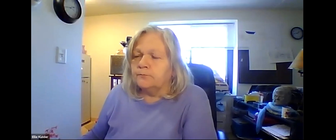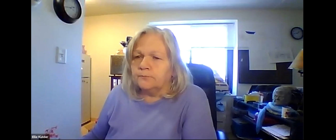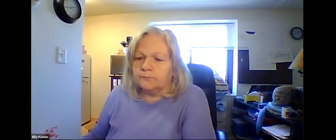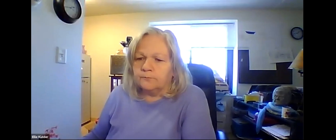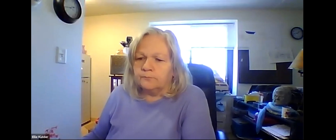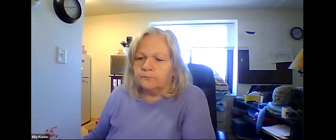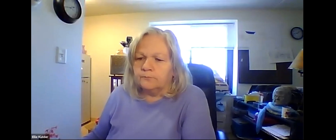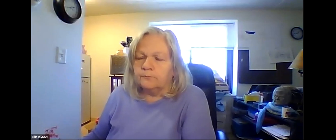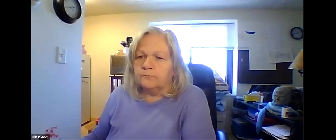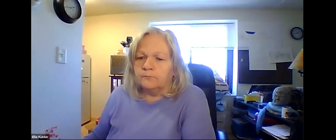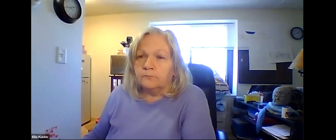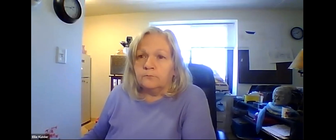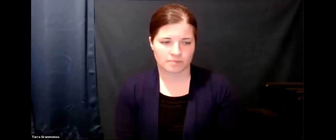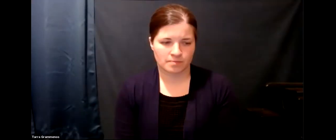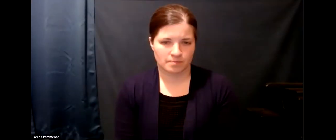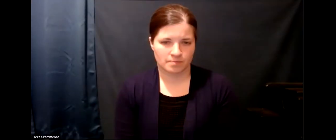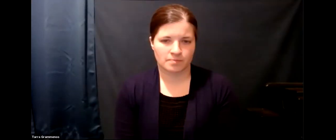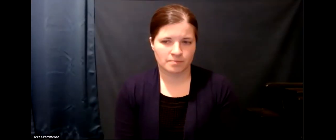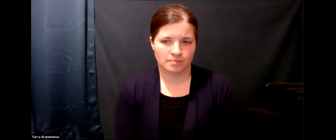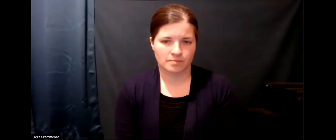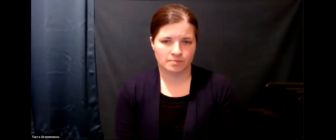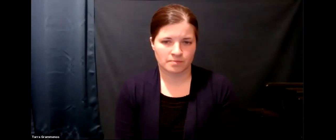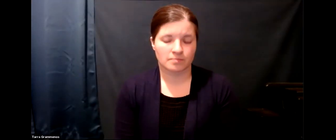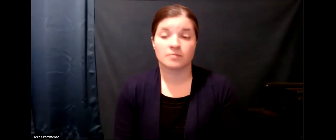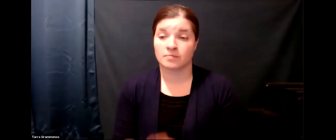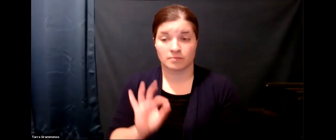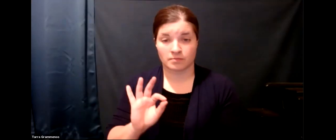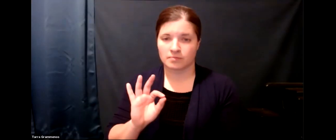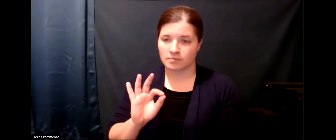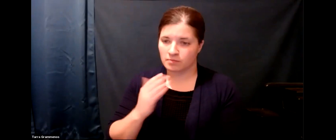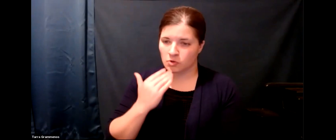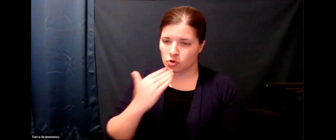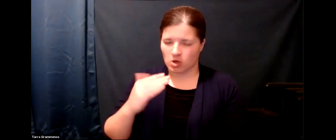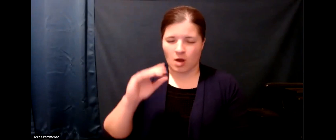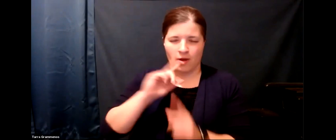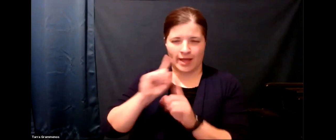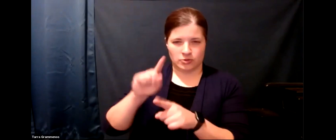Steve Simon: Okay, let me try to answer the first question first.